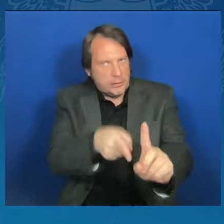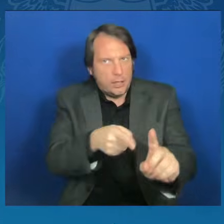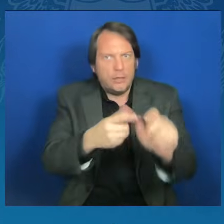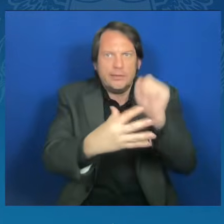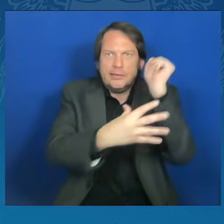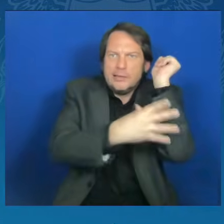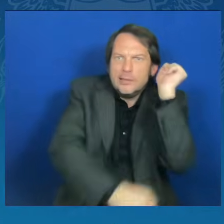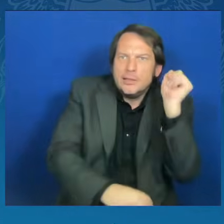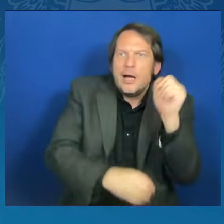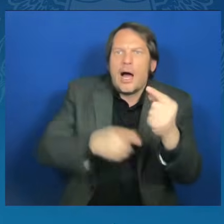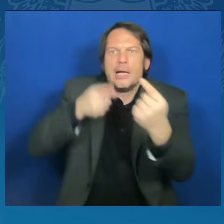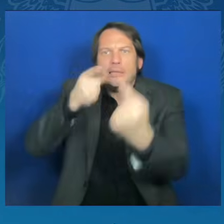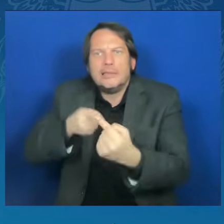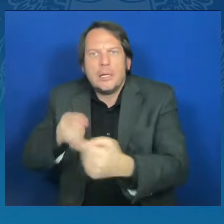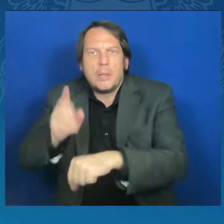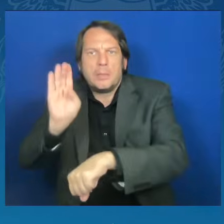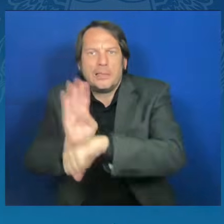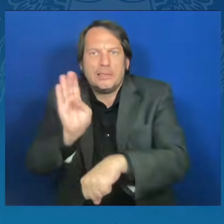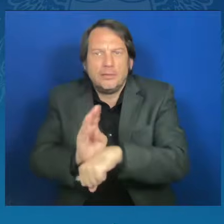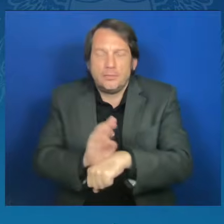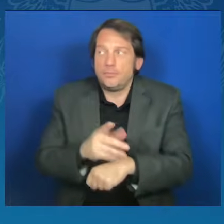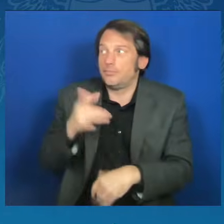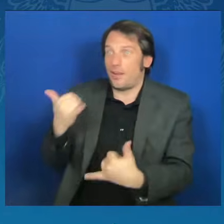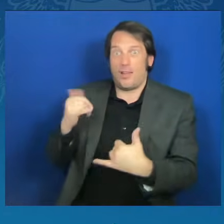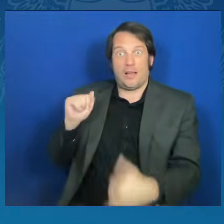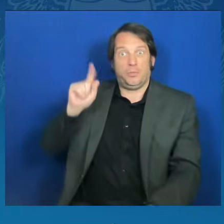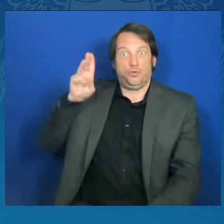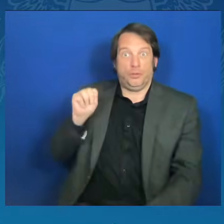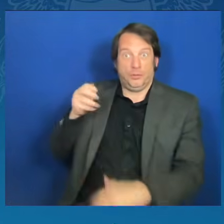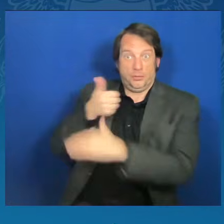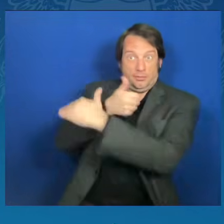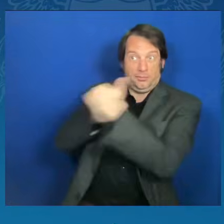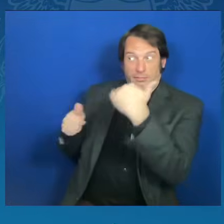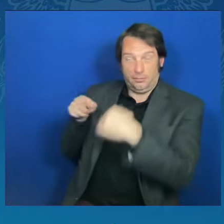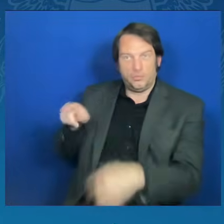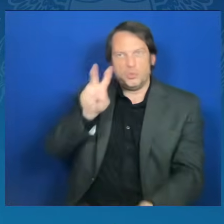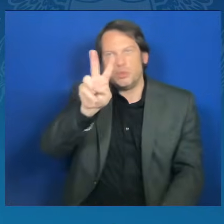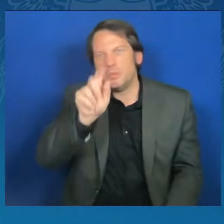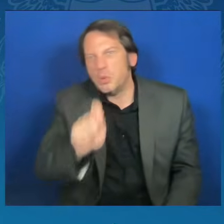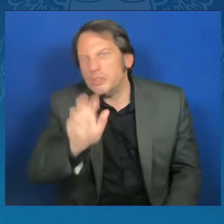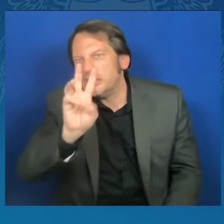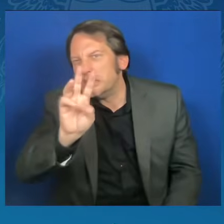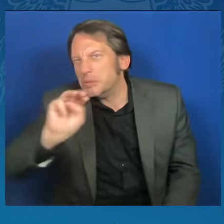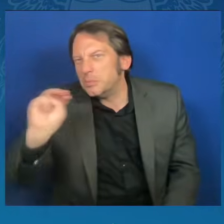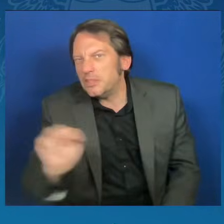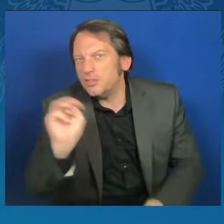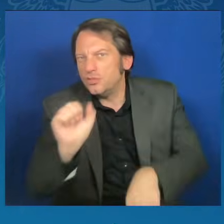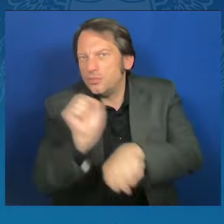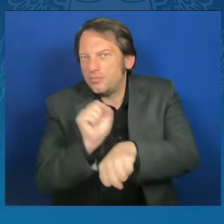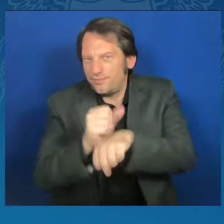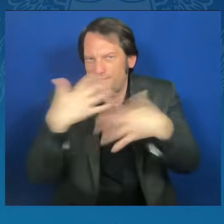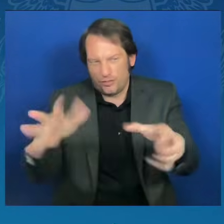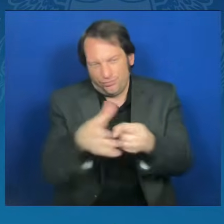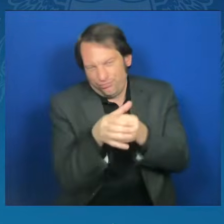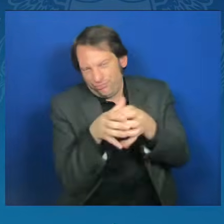This is the kind of leadership that we need. I welcome my good friend, the Vice President, Kamala Harris,